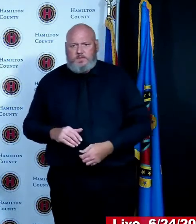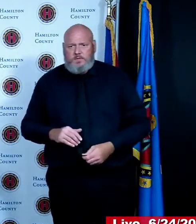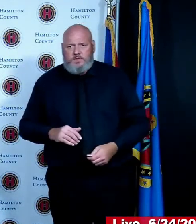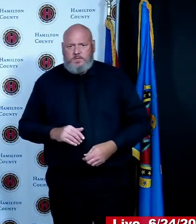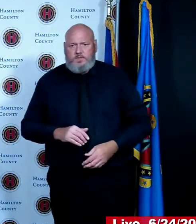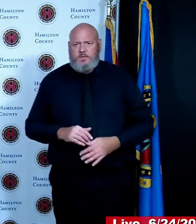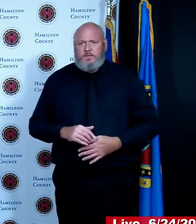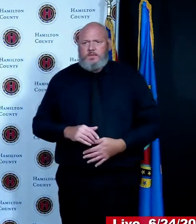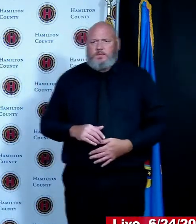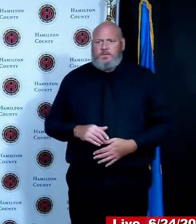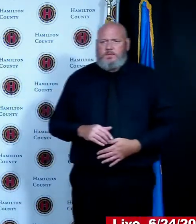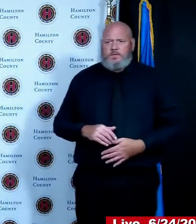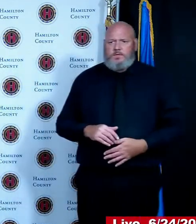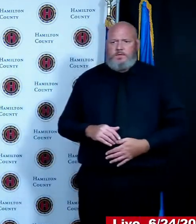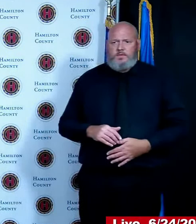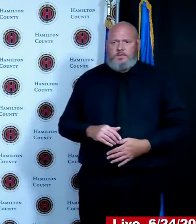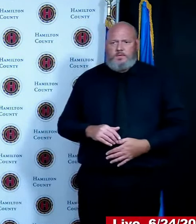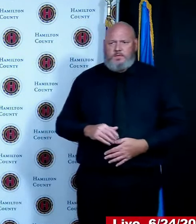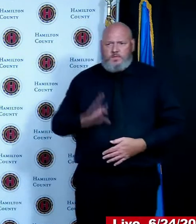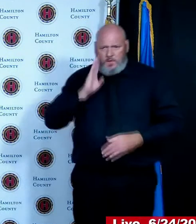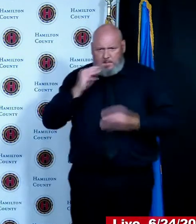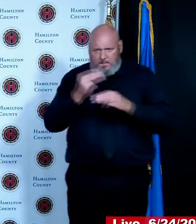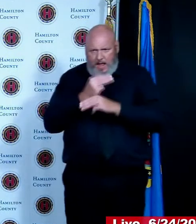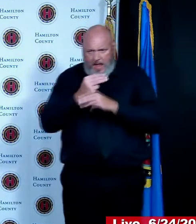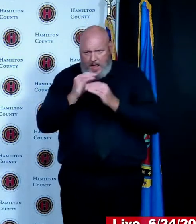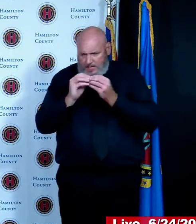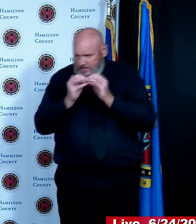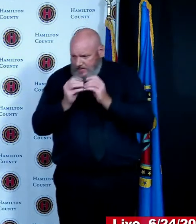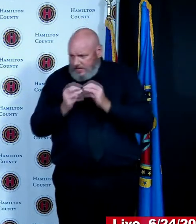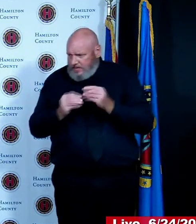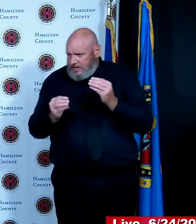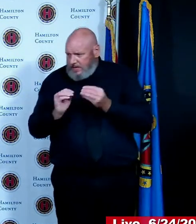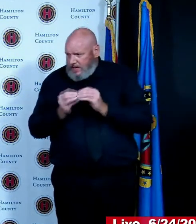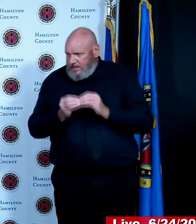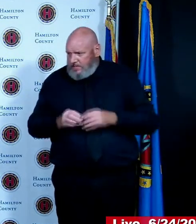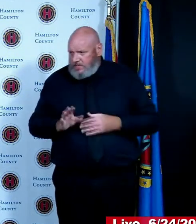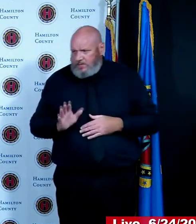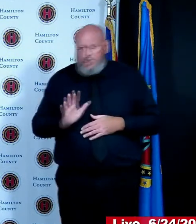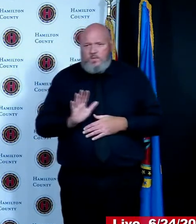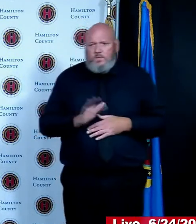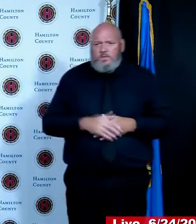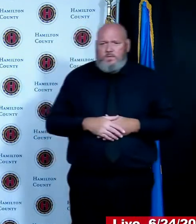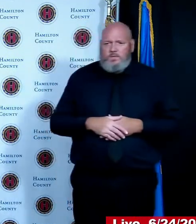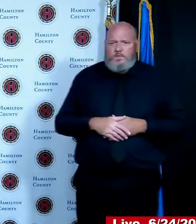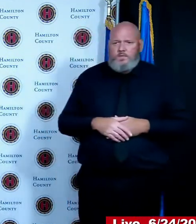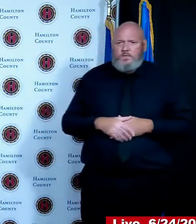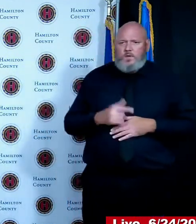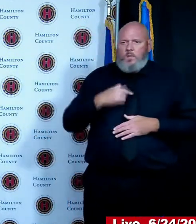here on the side very quickly so but but to be clear and Greg said it so the the